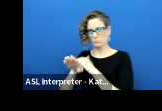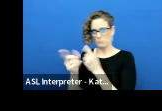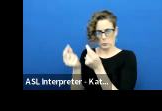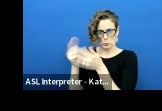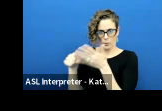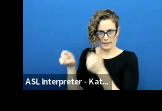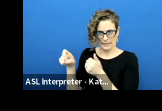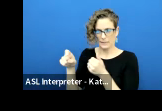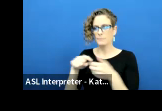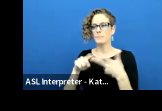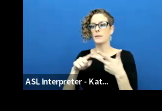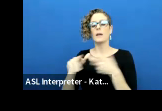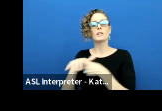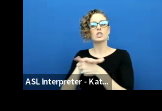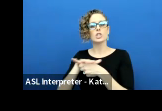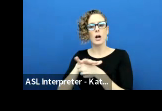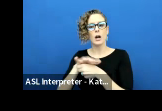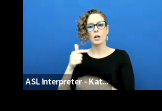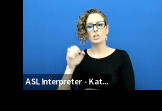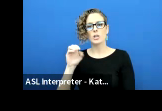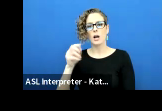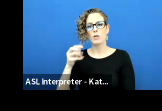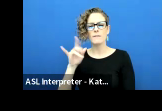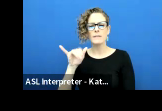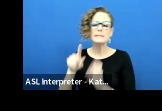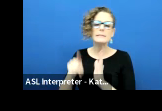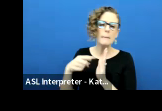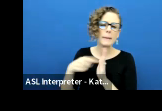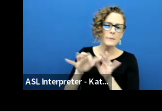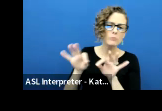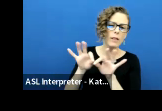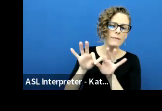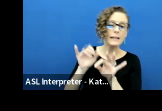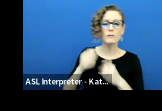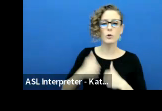geography is sometimes relevant so if you live in a very Urban environment